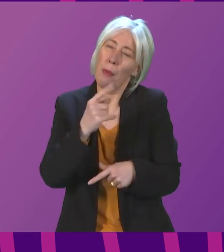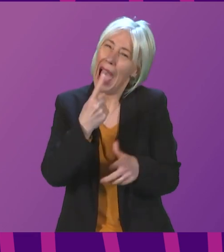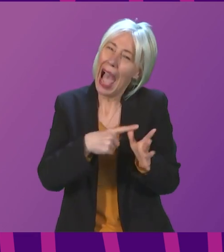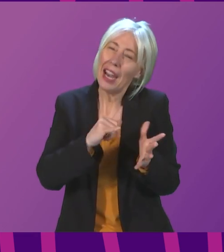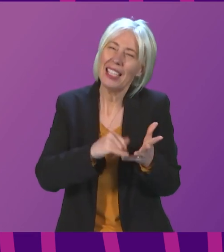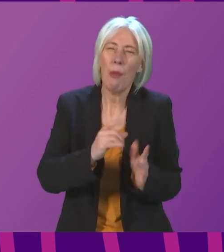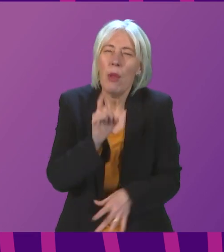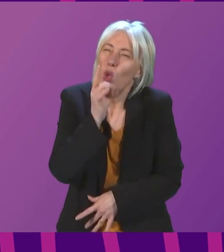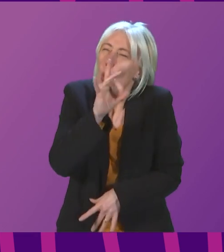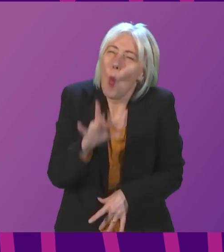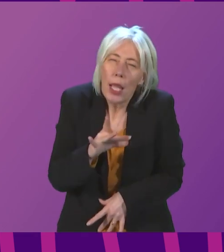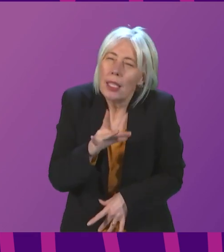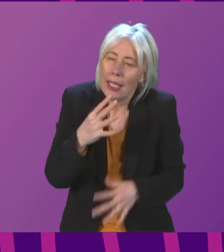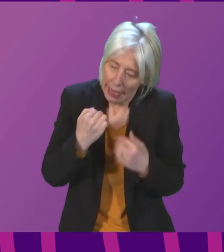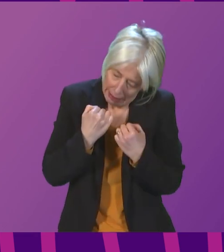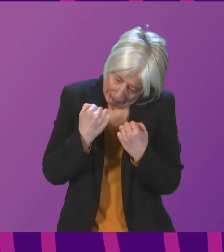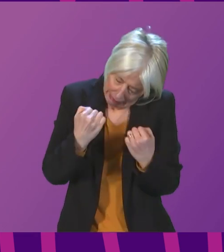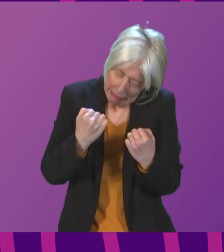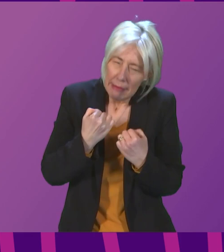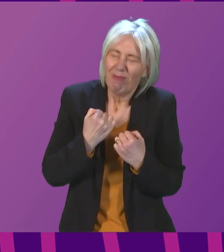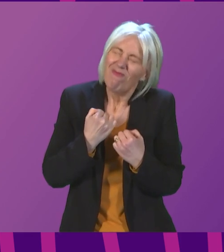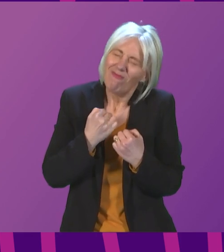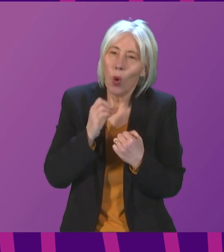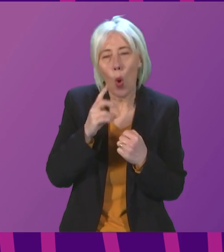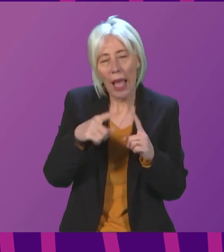find it within himself to be positive about the potential of Scotland.